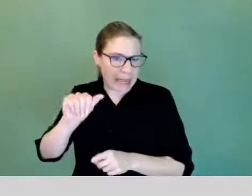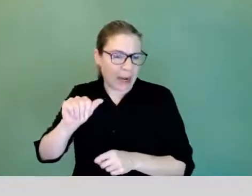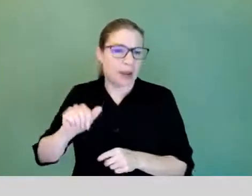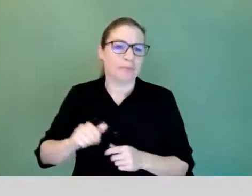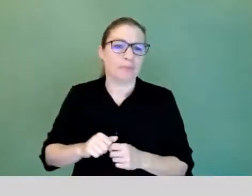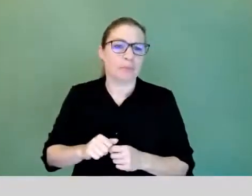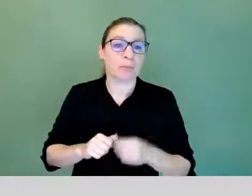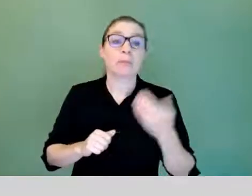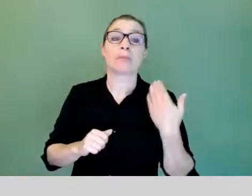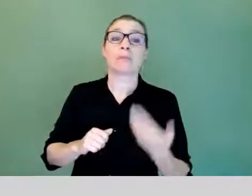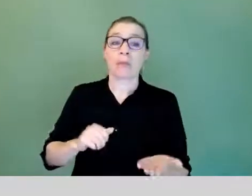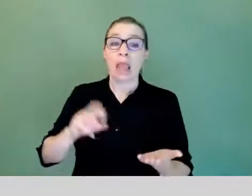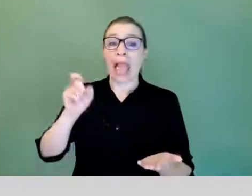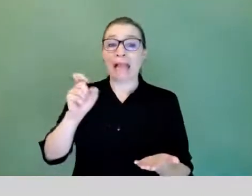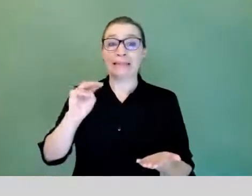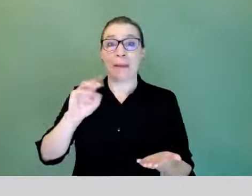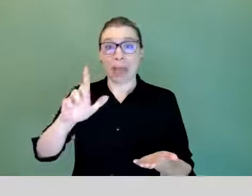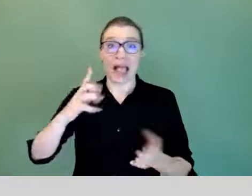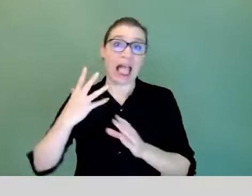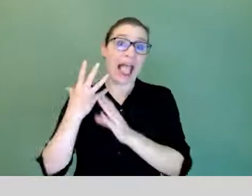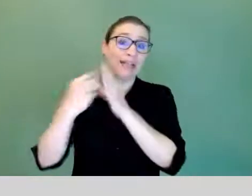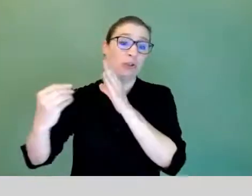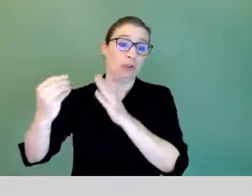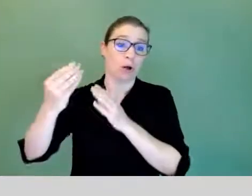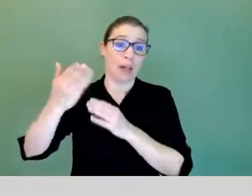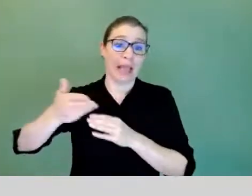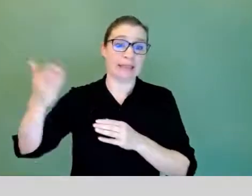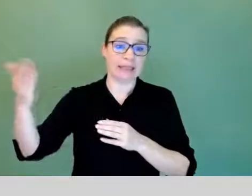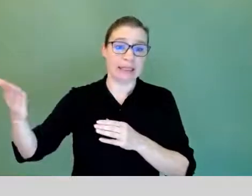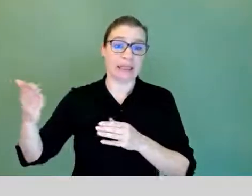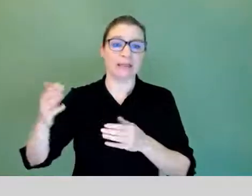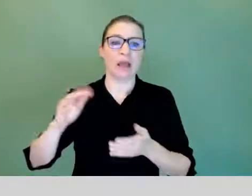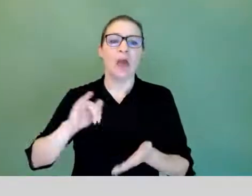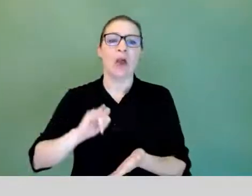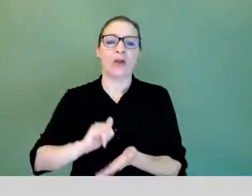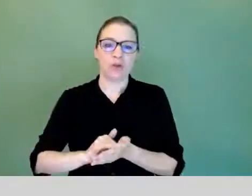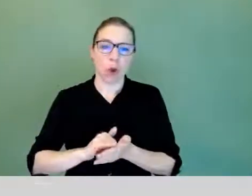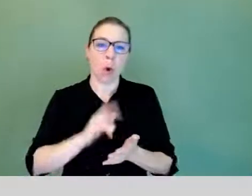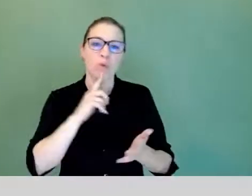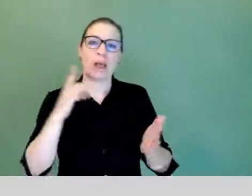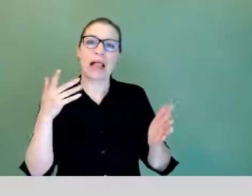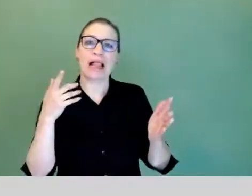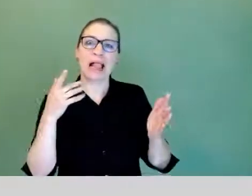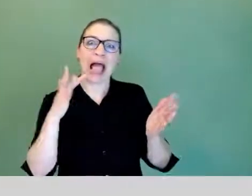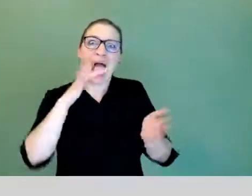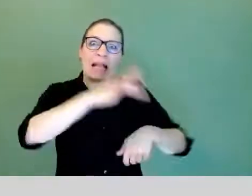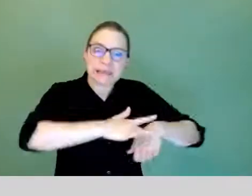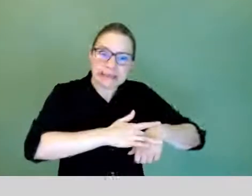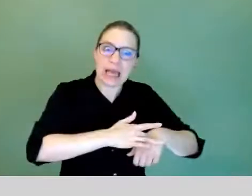Then XML, external entities attacks. So those were worked with markup language such as HTML they are aware that